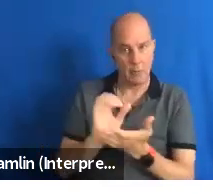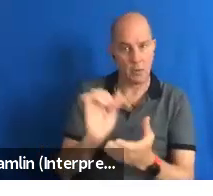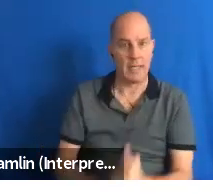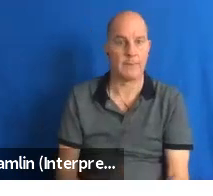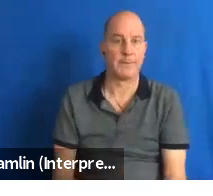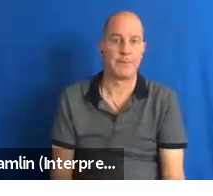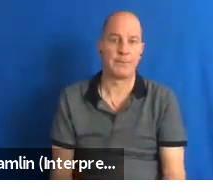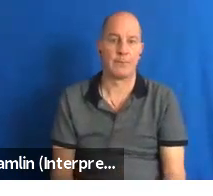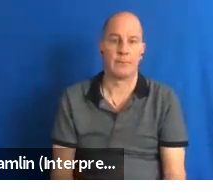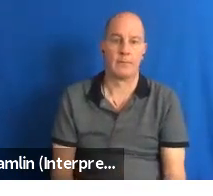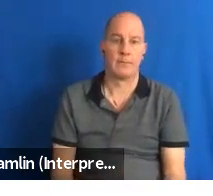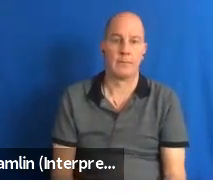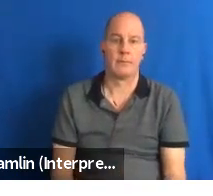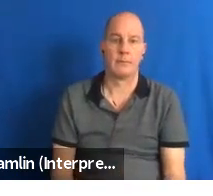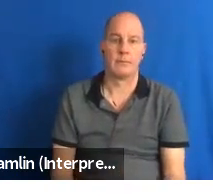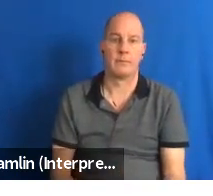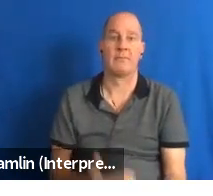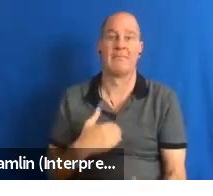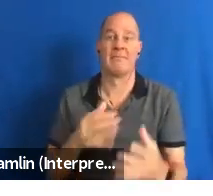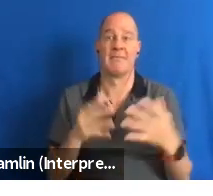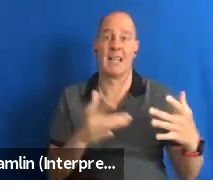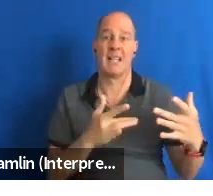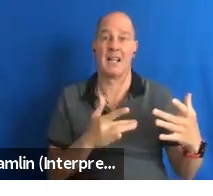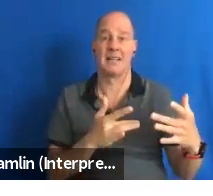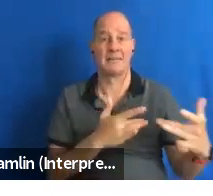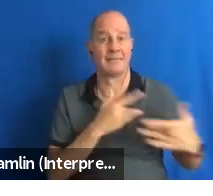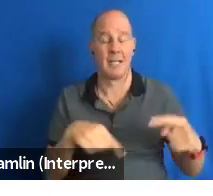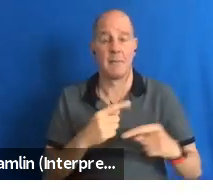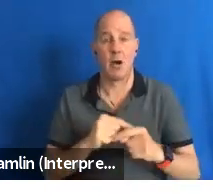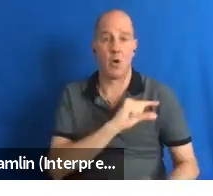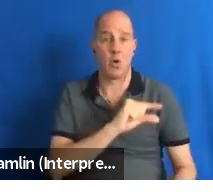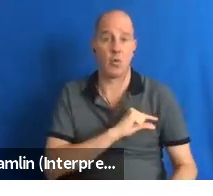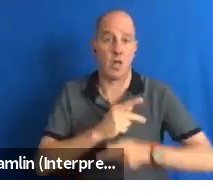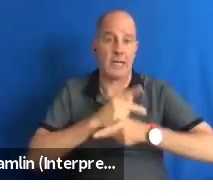There's been a lot of concern about quality of care standards, and there's been concern also